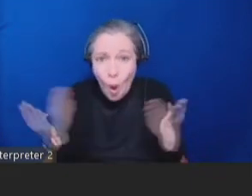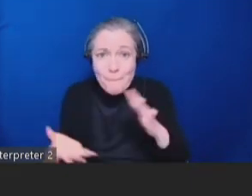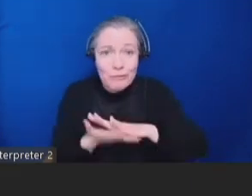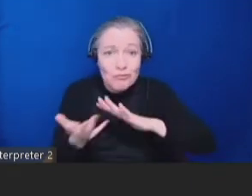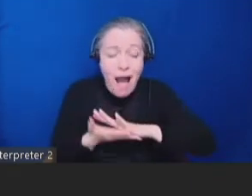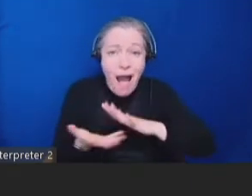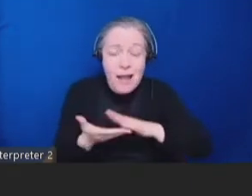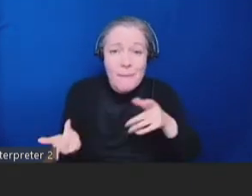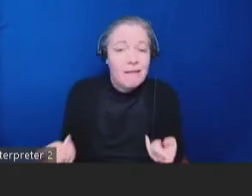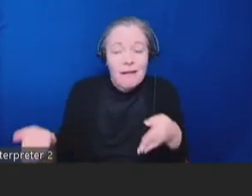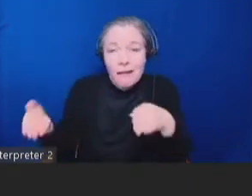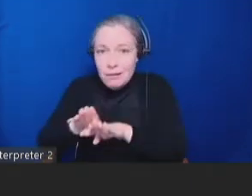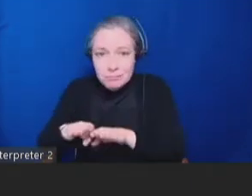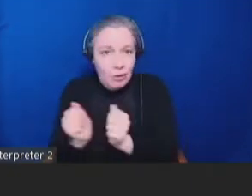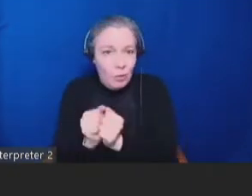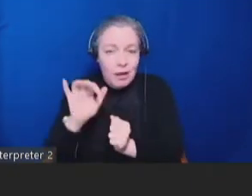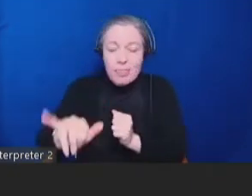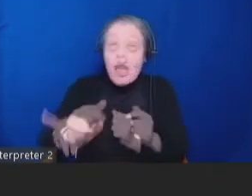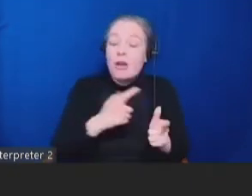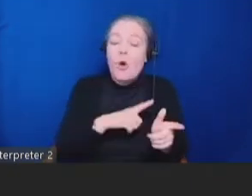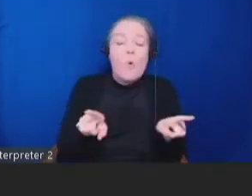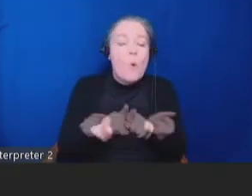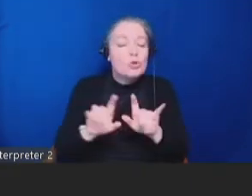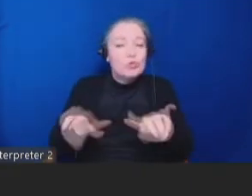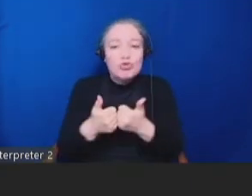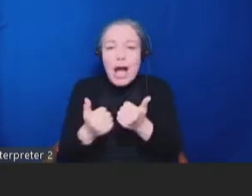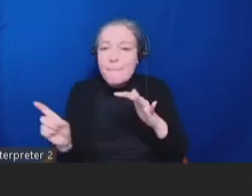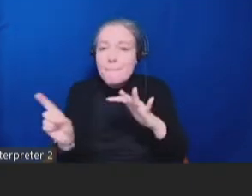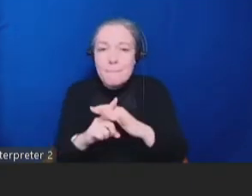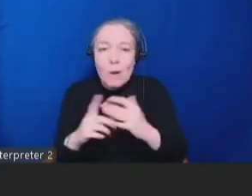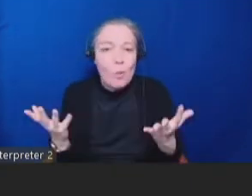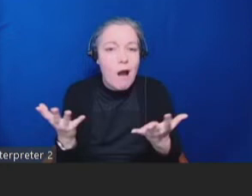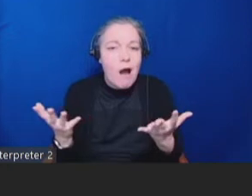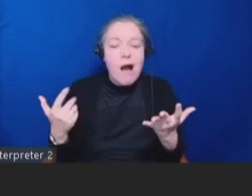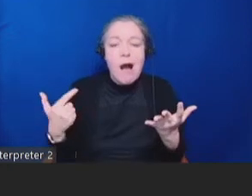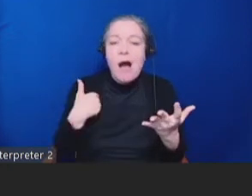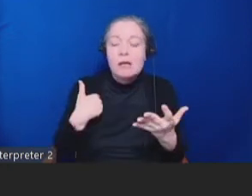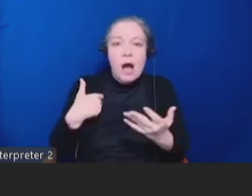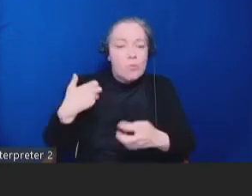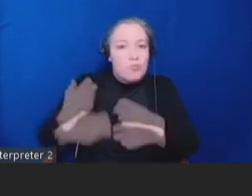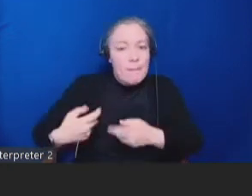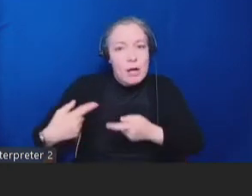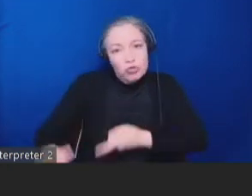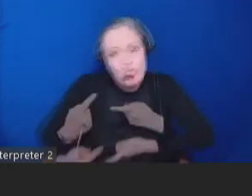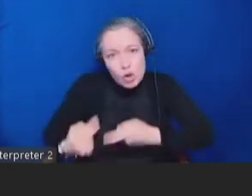We also had to deal with difficulties in supply chain disruptions because this